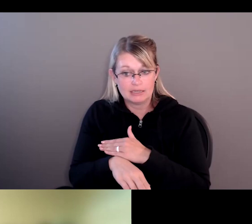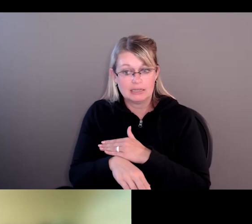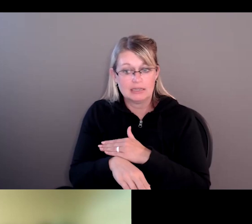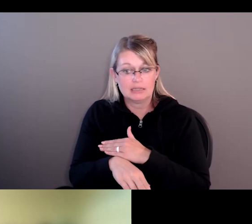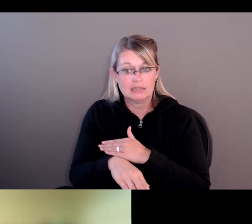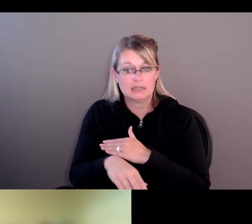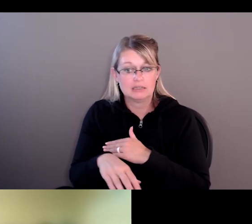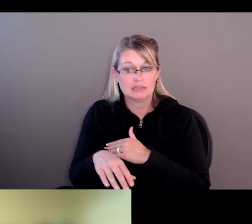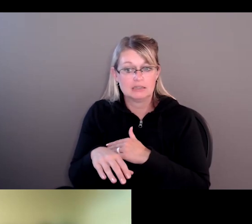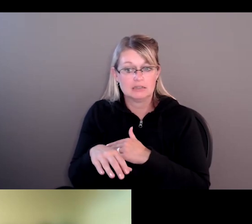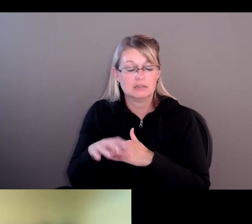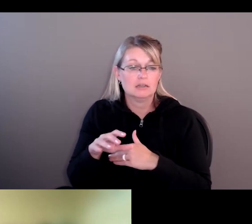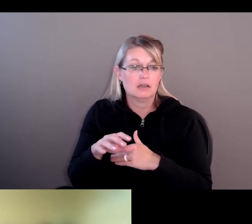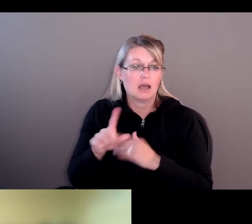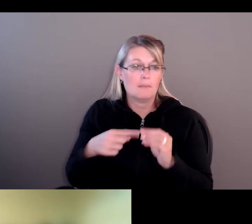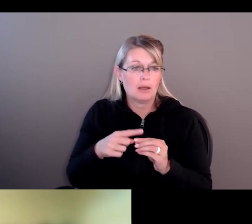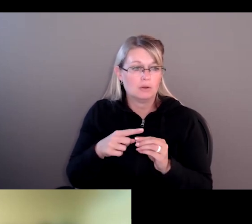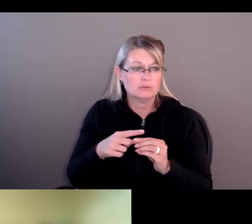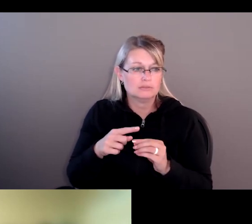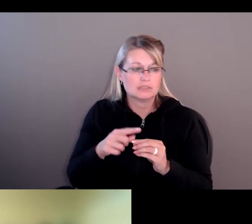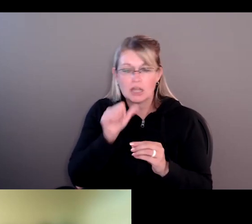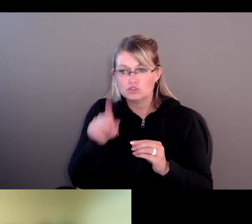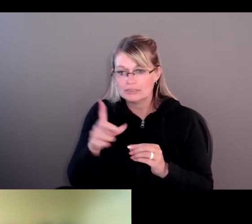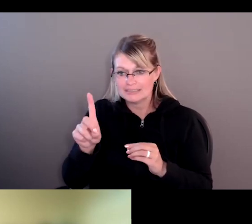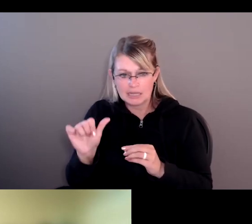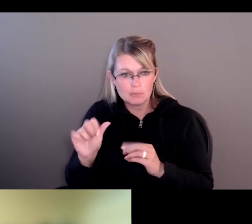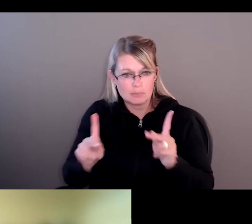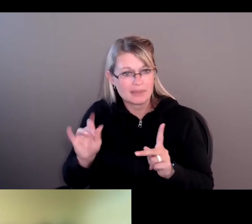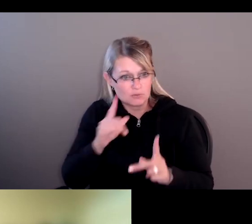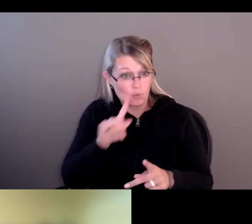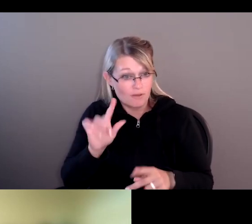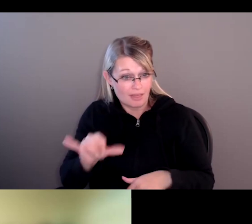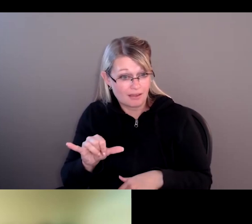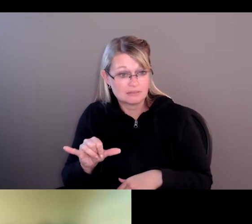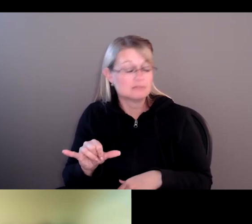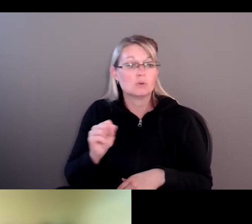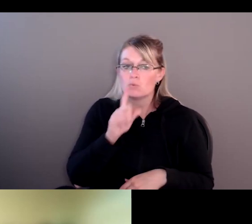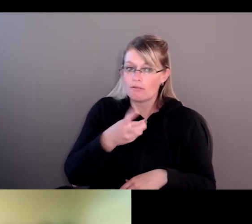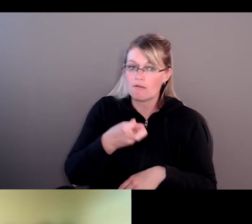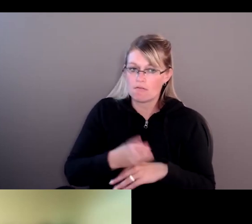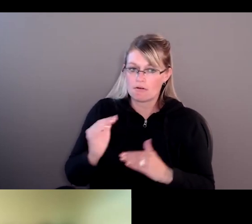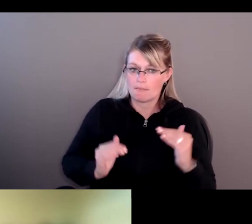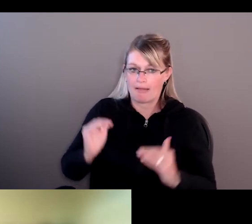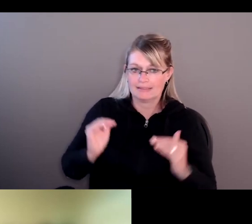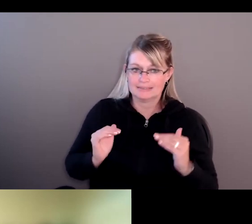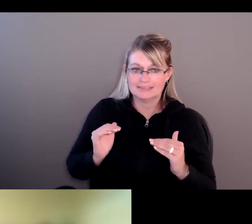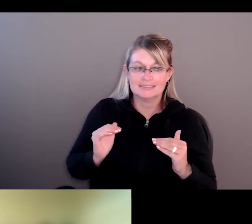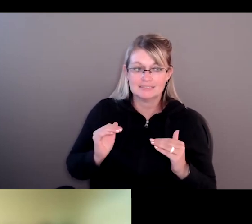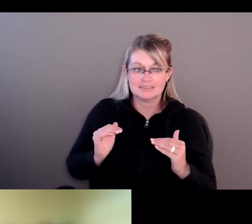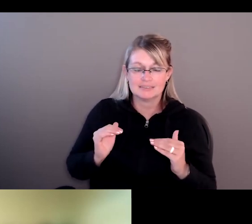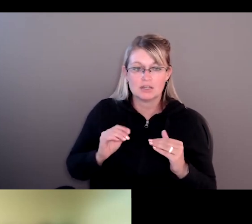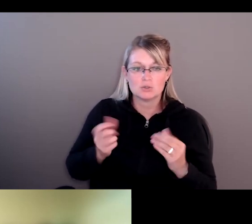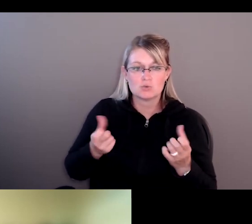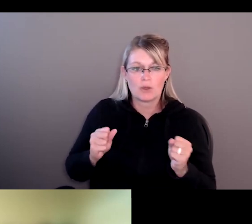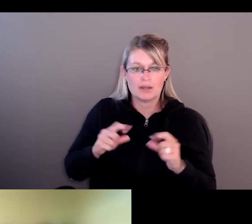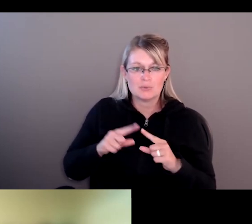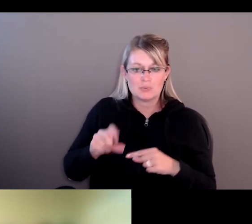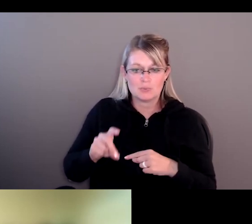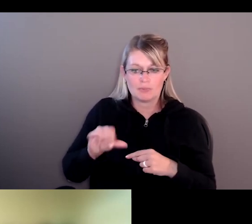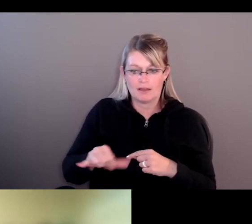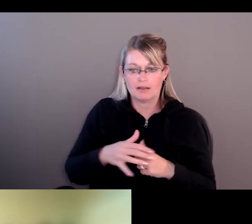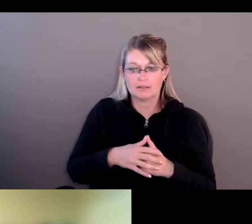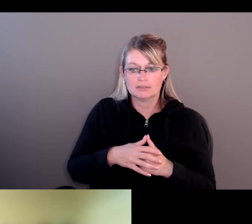foremost about disabled people. So it is a very difficult balancing act to conduct. I don't know